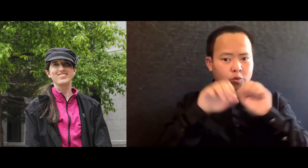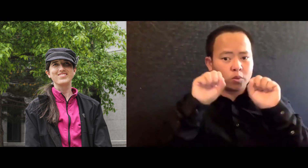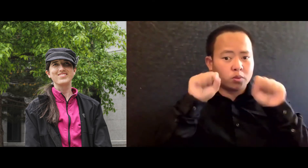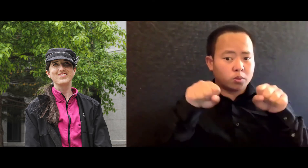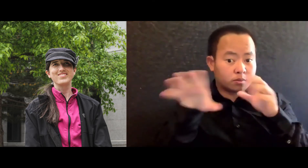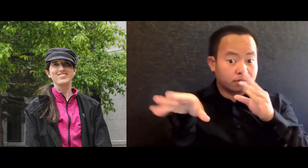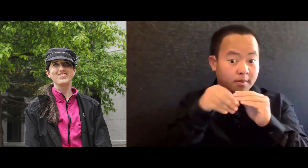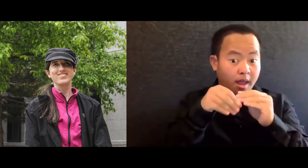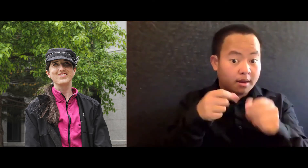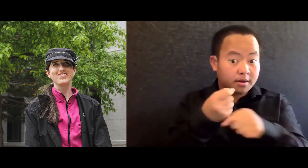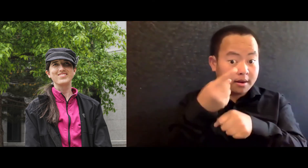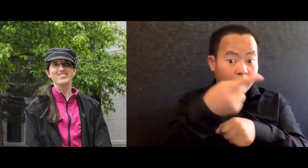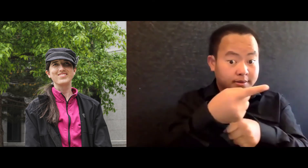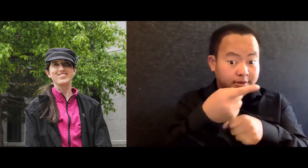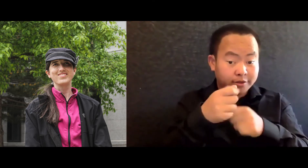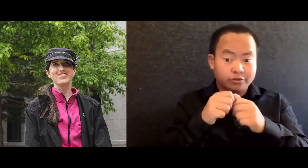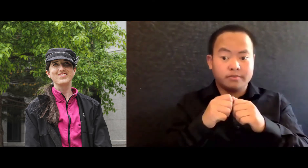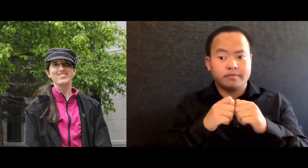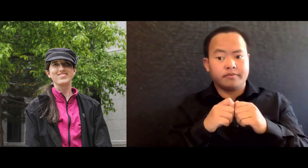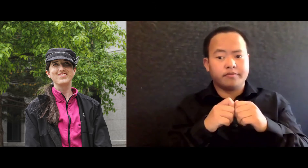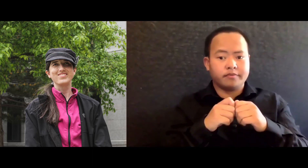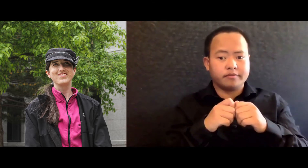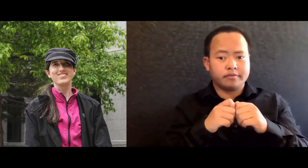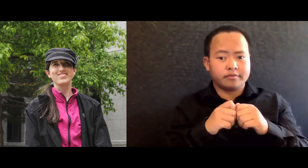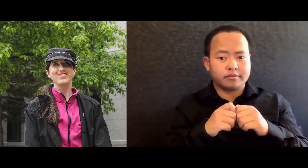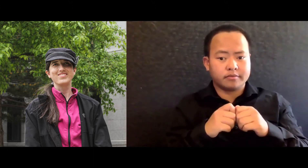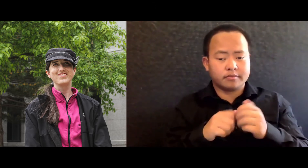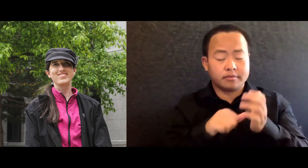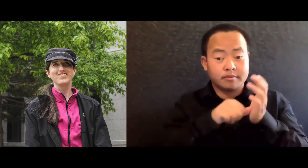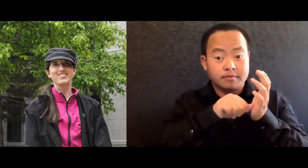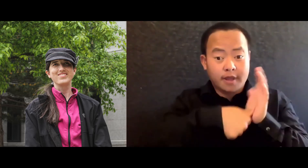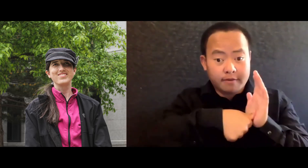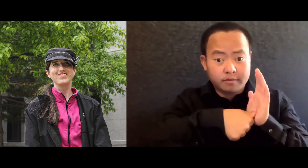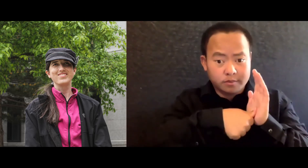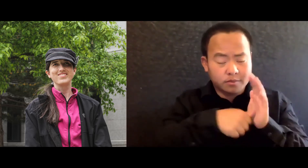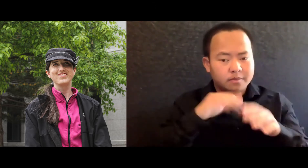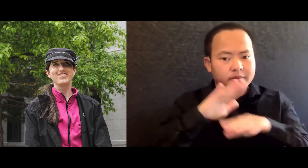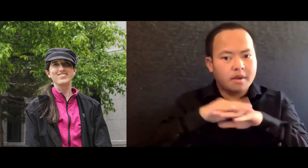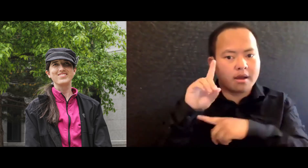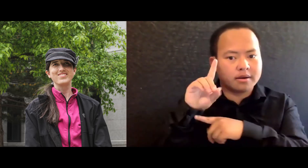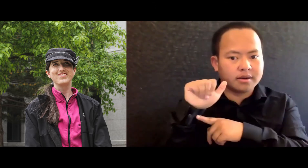could be added next year. The emphasis was on data.